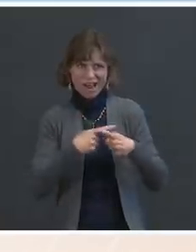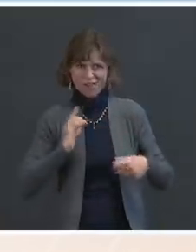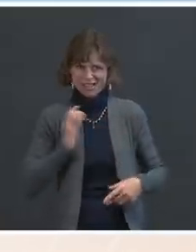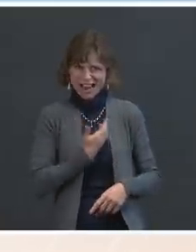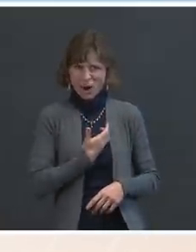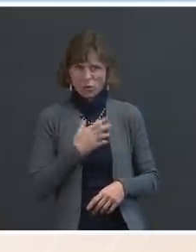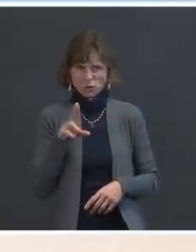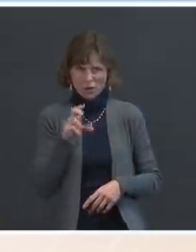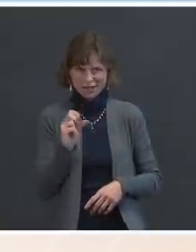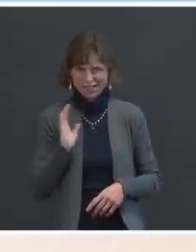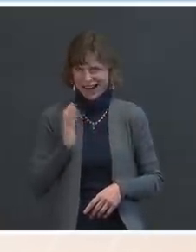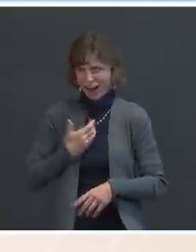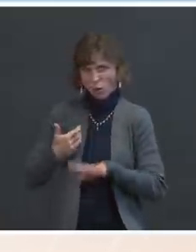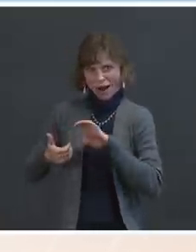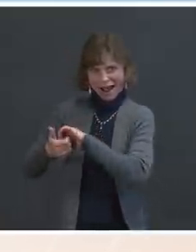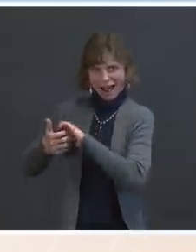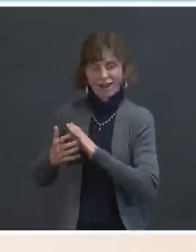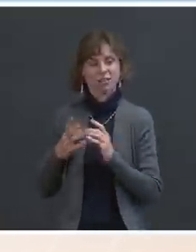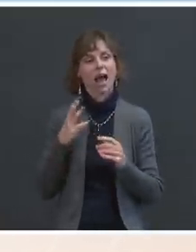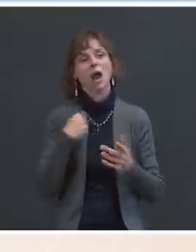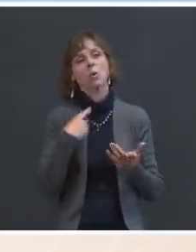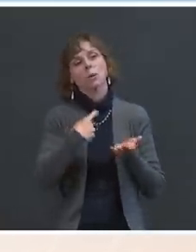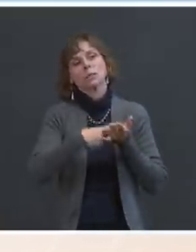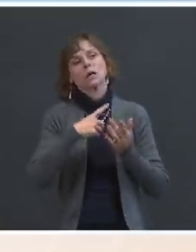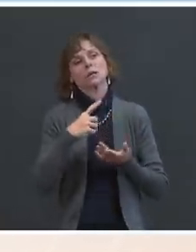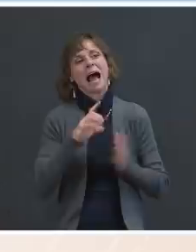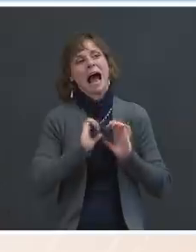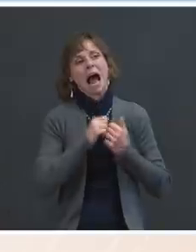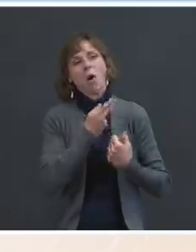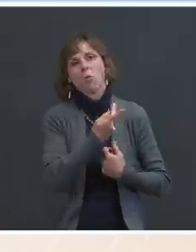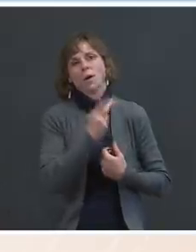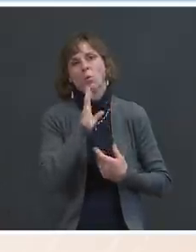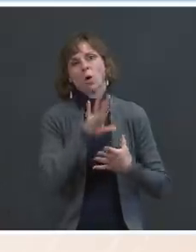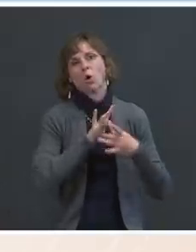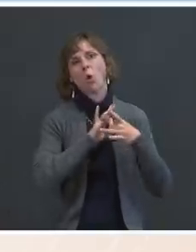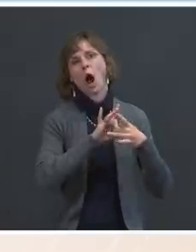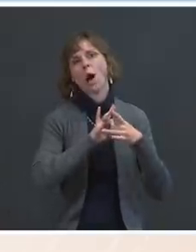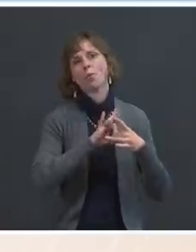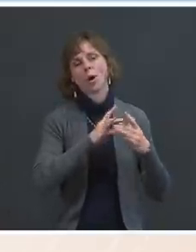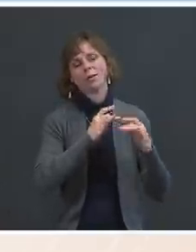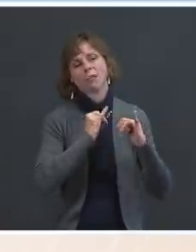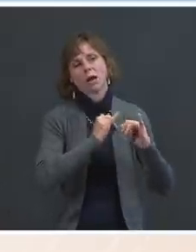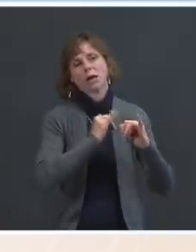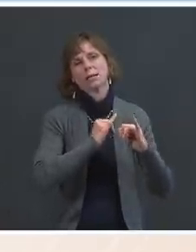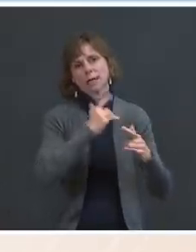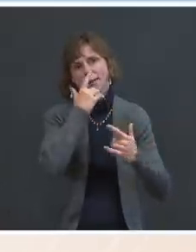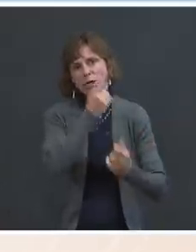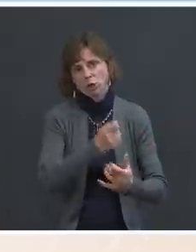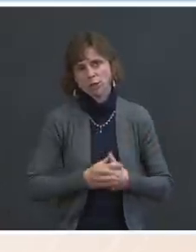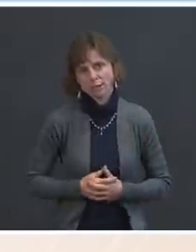We will also talk about areas where we can cooperate -- of mutual interests. And we are coming to these discussions, of course, clear-eyed.